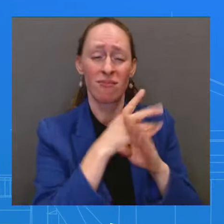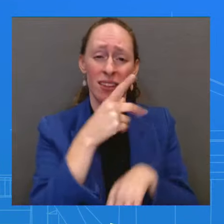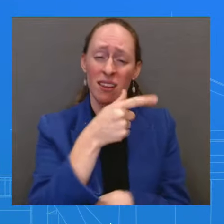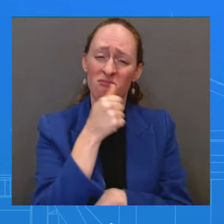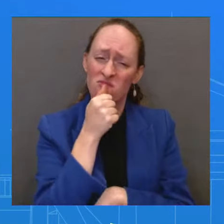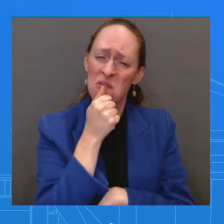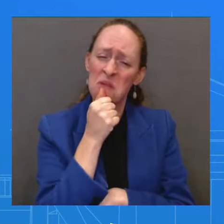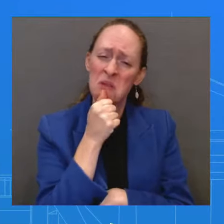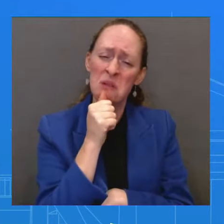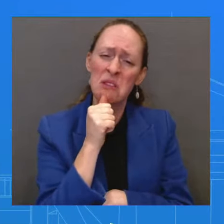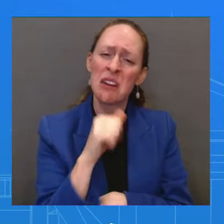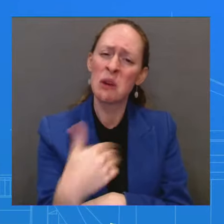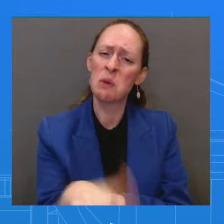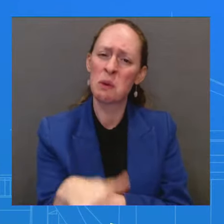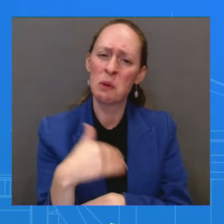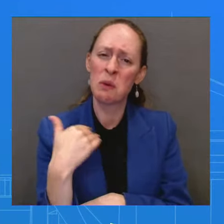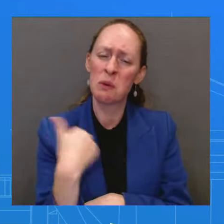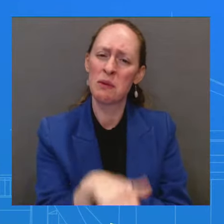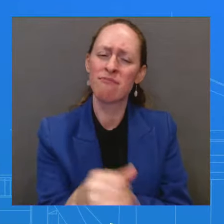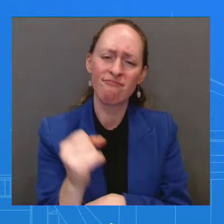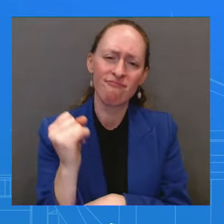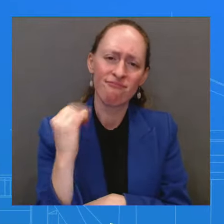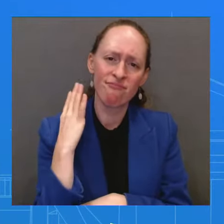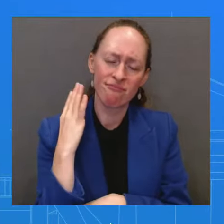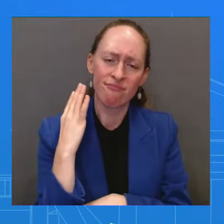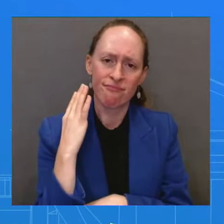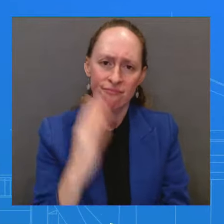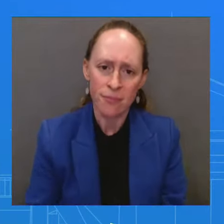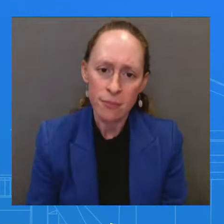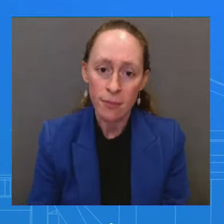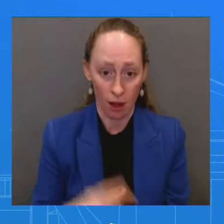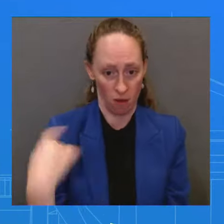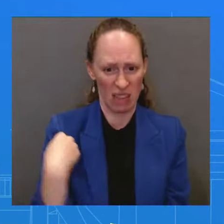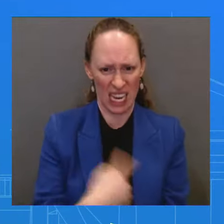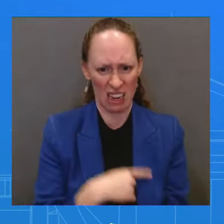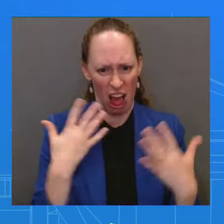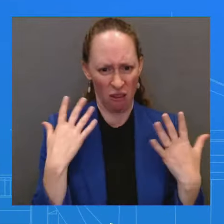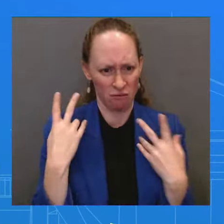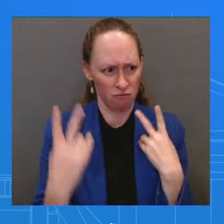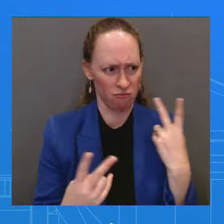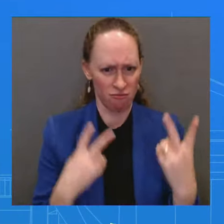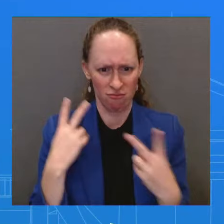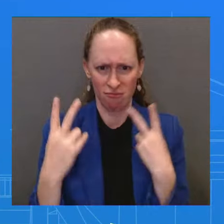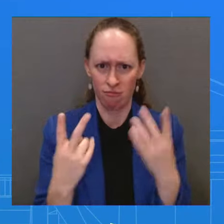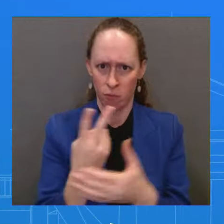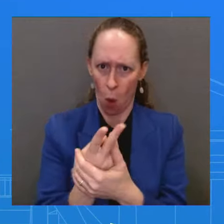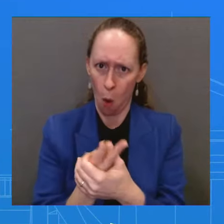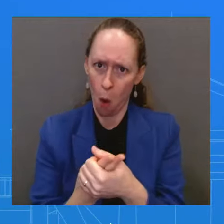We see that from both the House and the Senate, with both Republicans and Democrats, to continue that support --